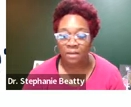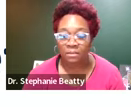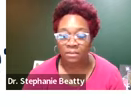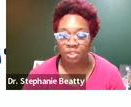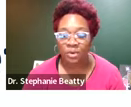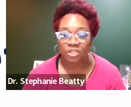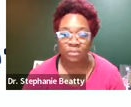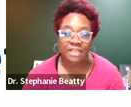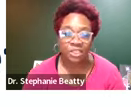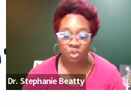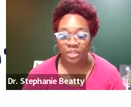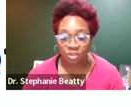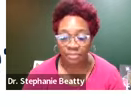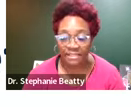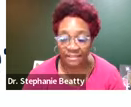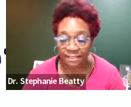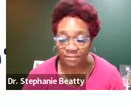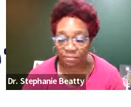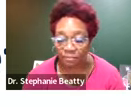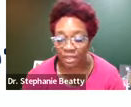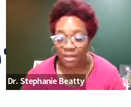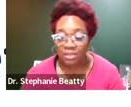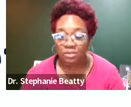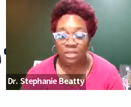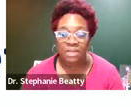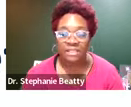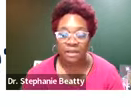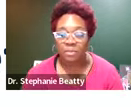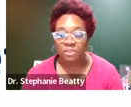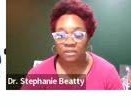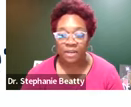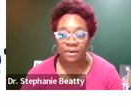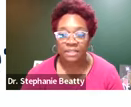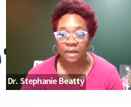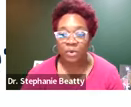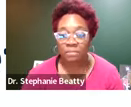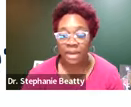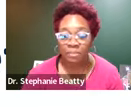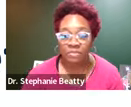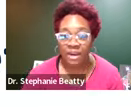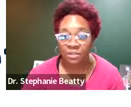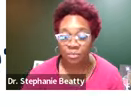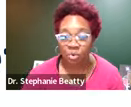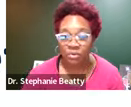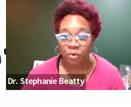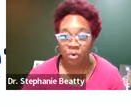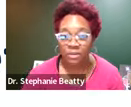on a situation by situation basis. So some examples of areas that we may provide support for,